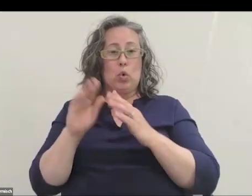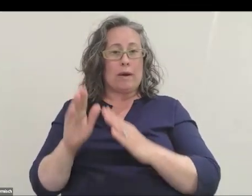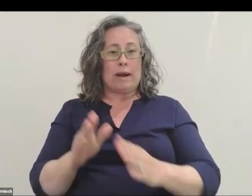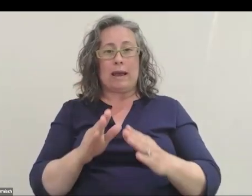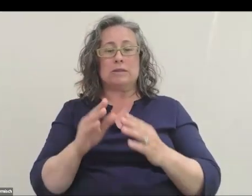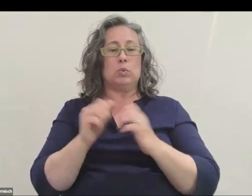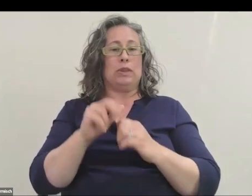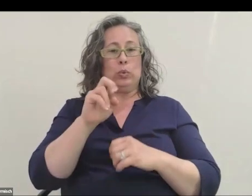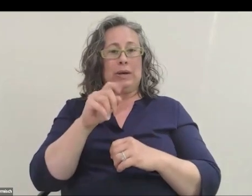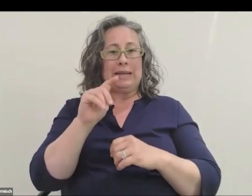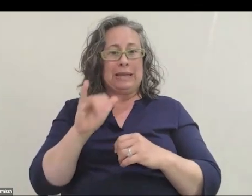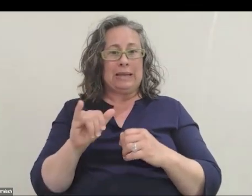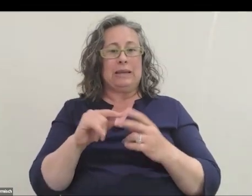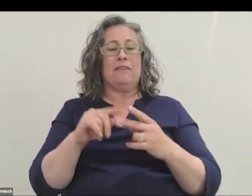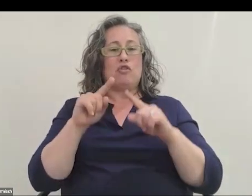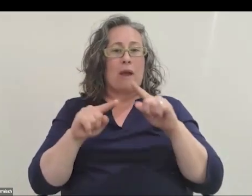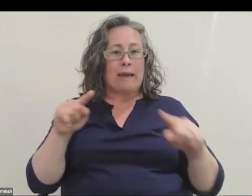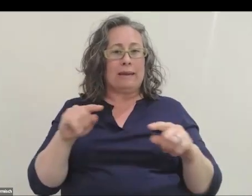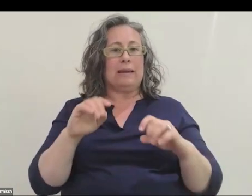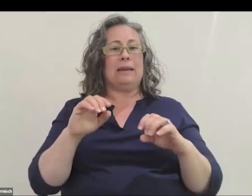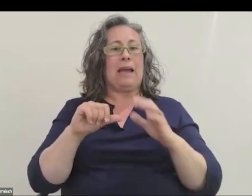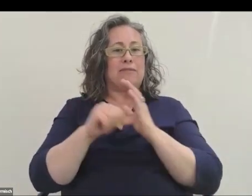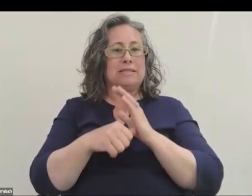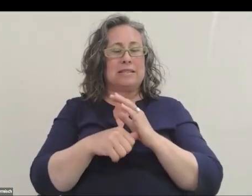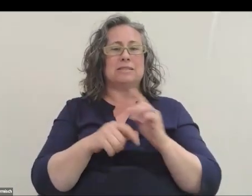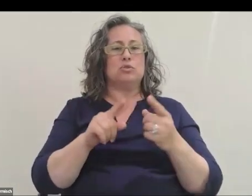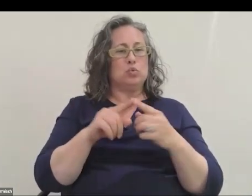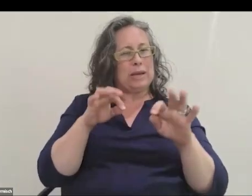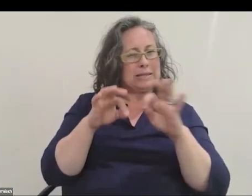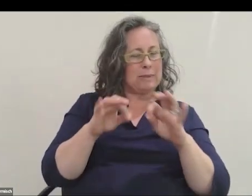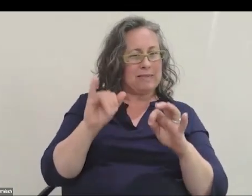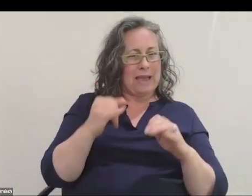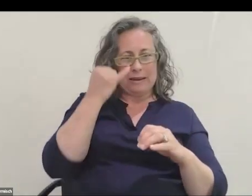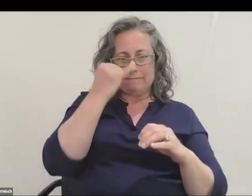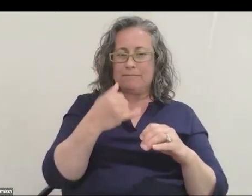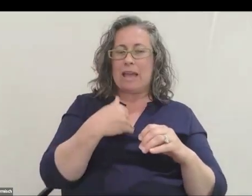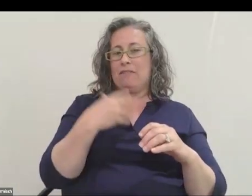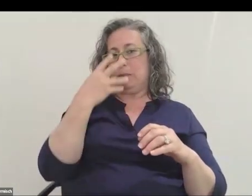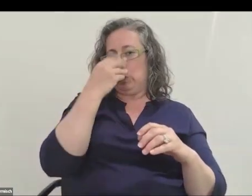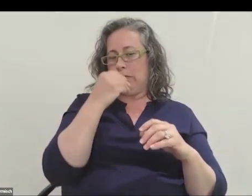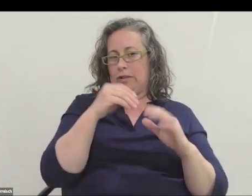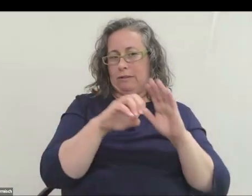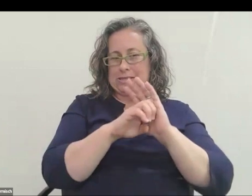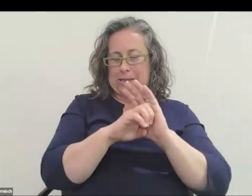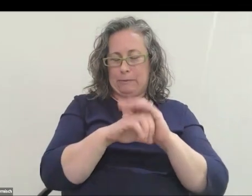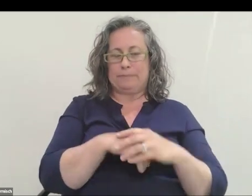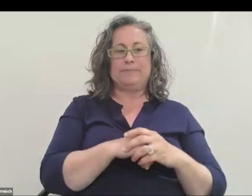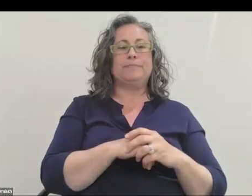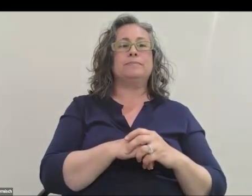unity, scale, emphasize, proportion, balance. To explain this idea, here is a beautiful example